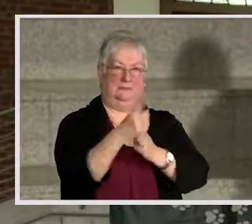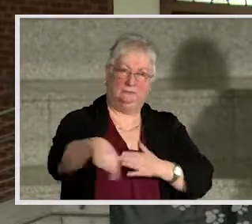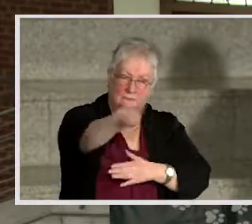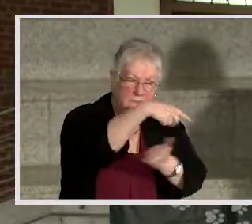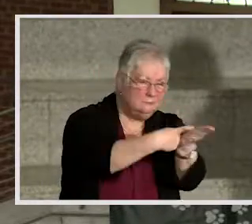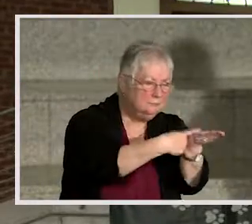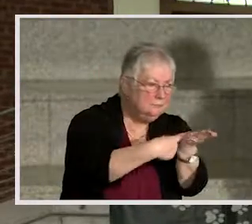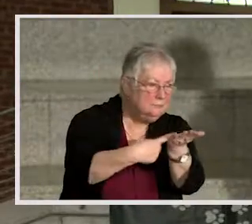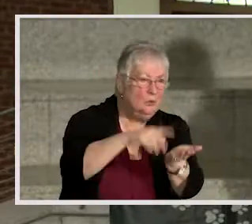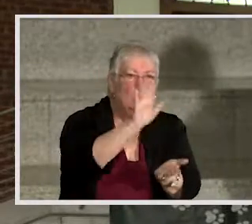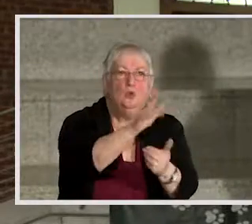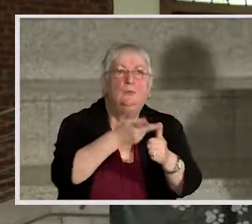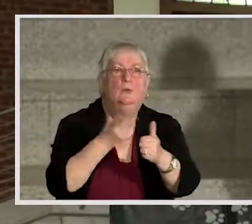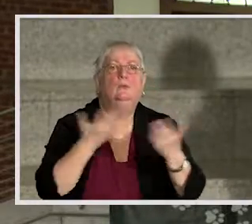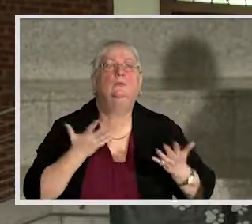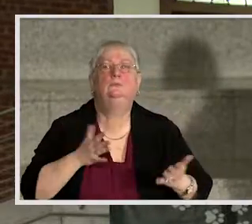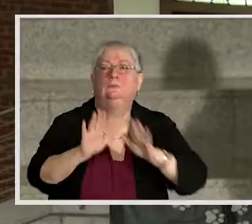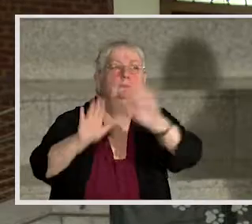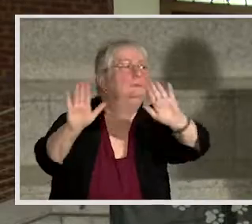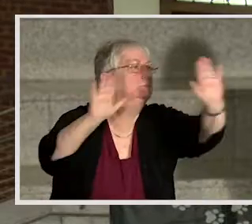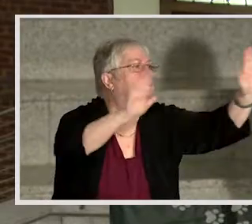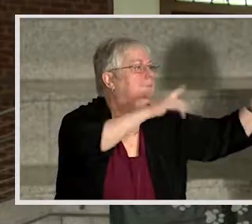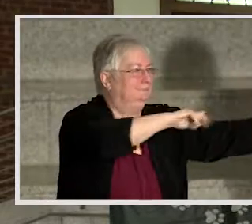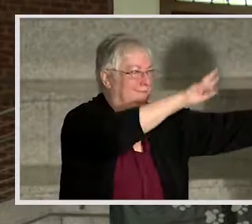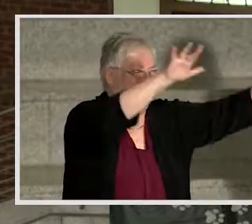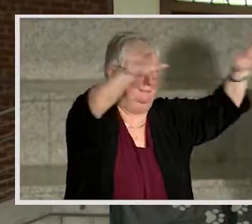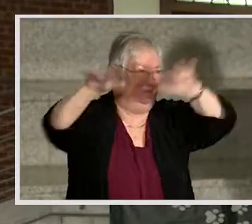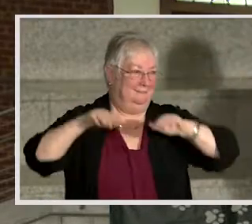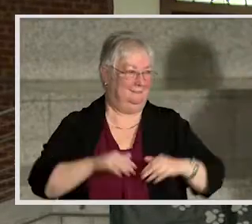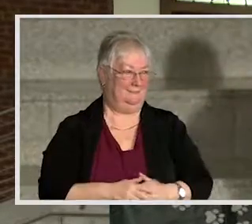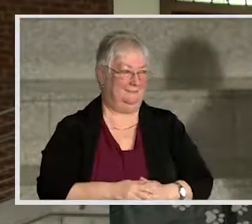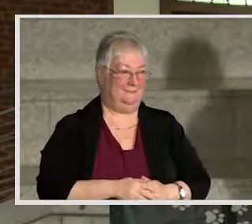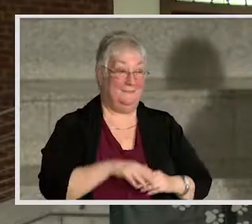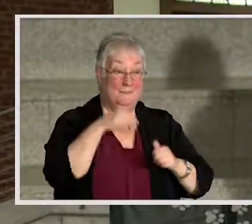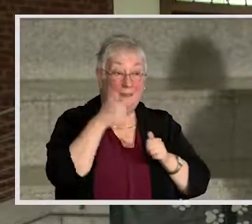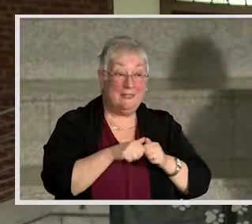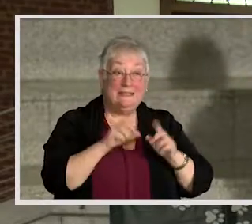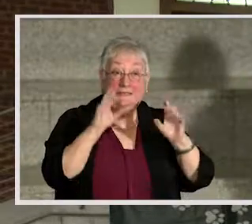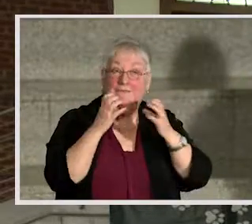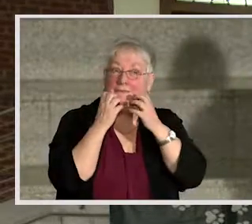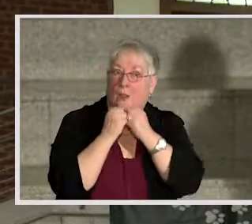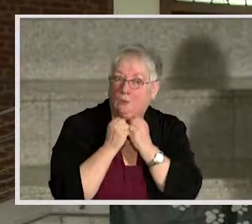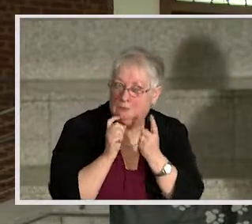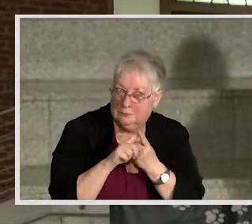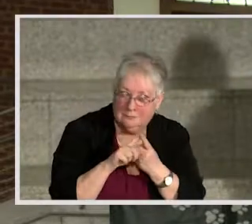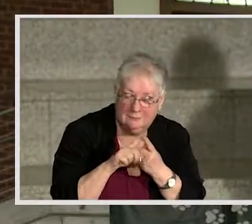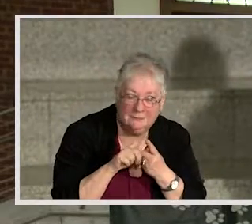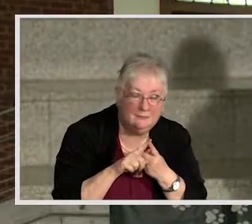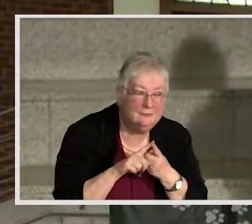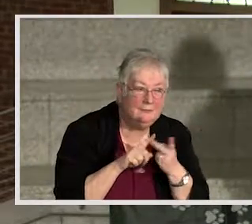ABOUT ALL OF THOSE D.C. VALUES THAT YOU JUST HEARD ABOUT, AND WHERE YOU WANT TO PRIORITIZE SPENDING THE DISTRICT'S BUDGET.